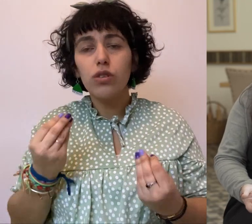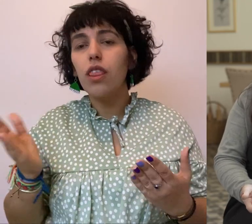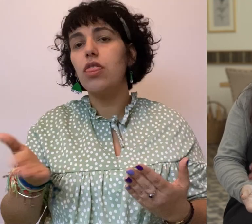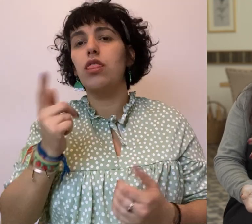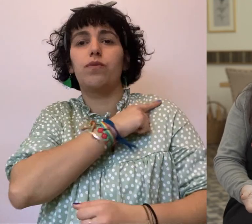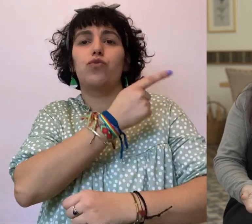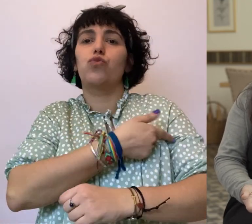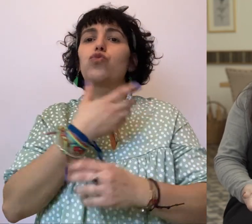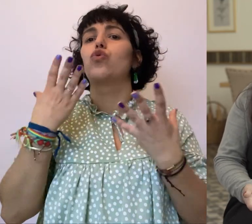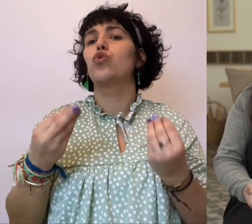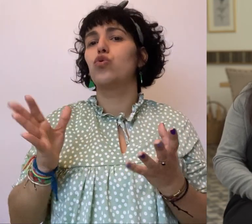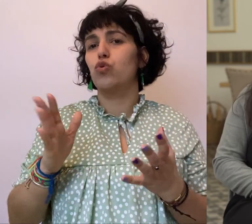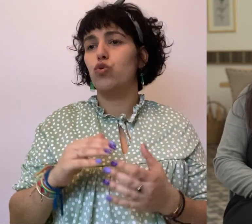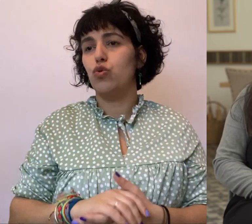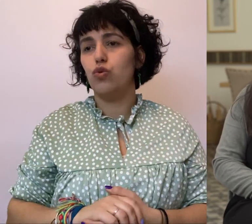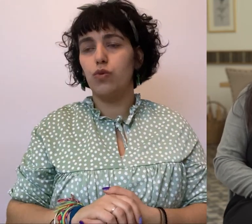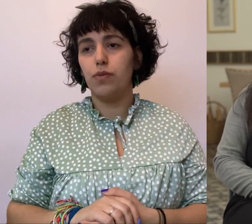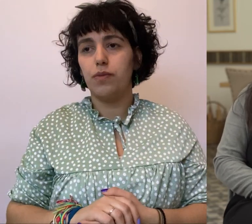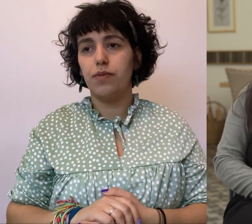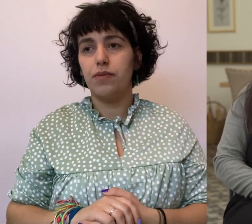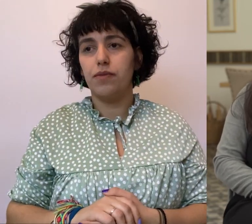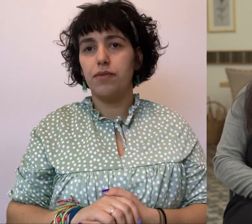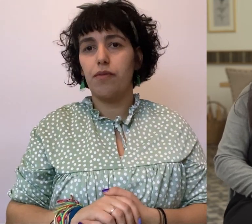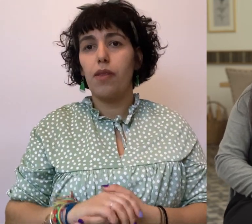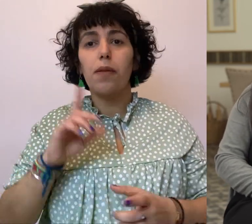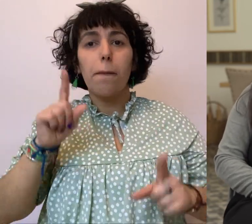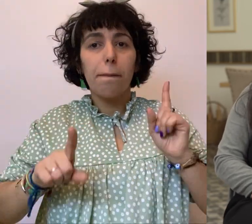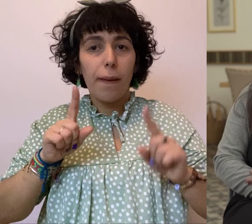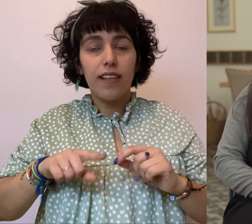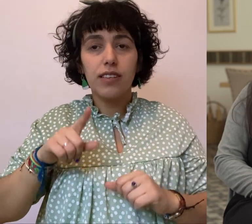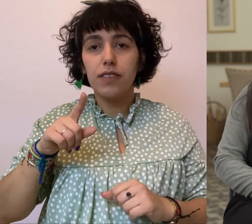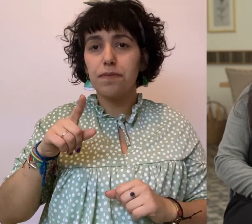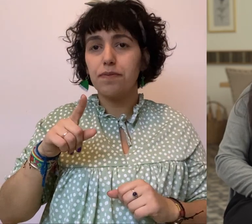So I think the "gullüm" (fun in LGBTI+ slang) of our movement, such thing is above all so.